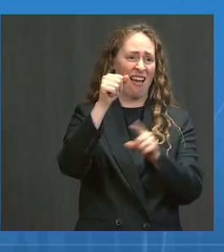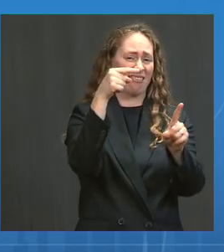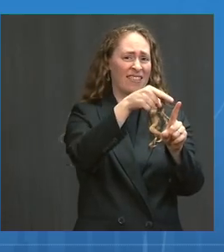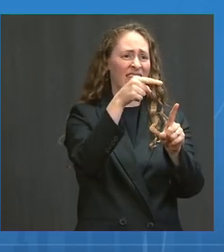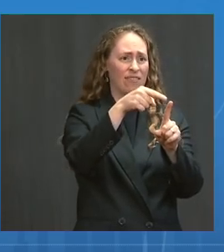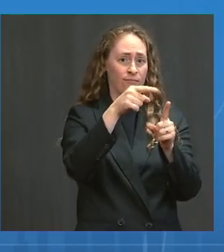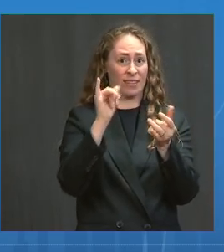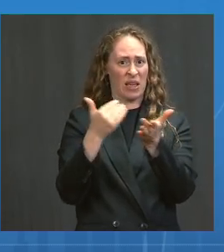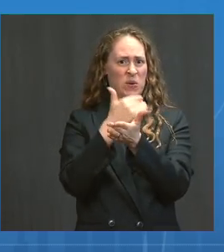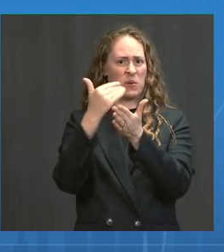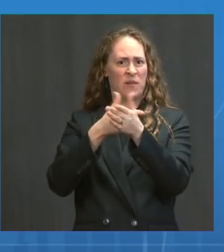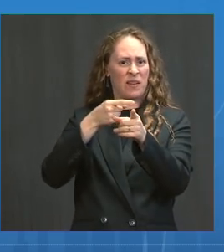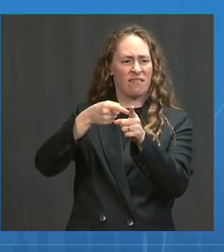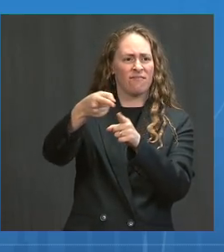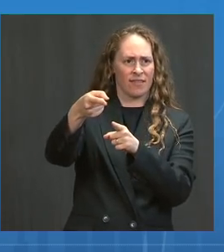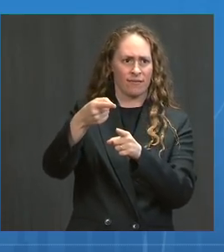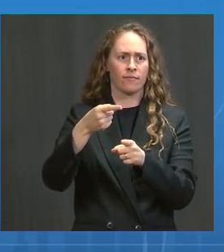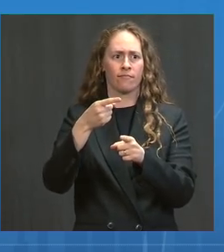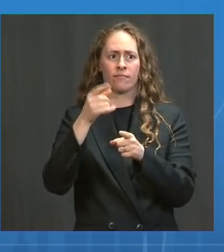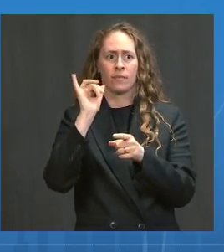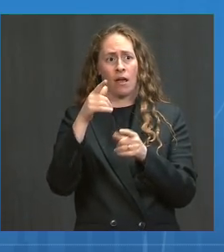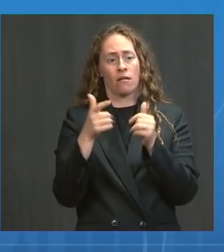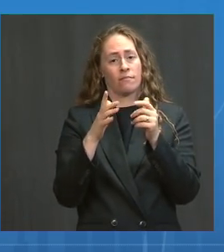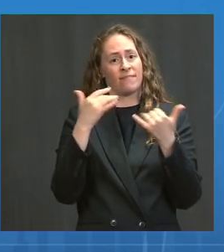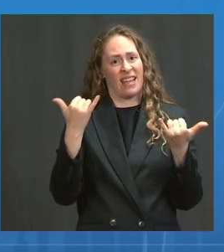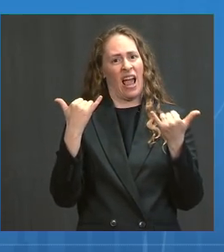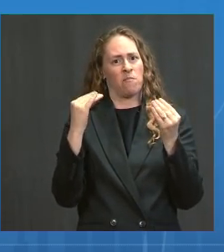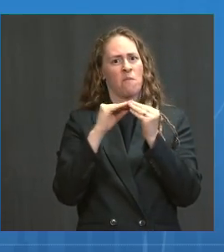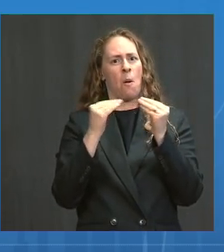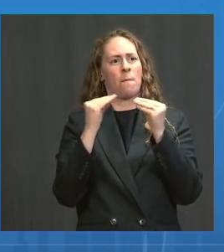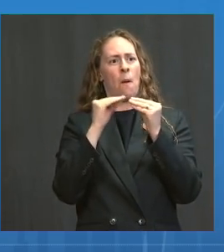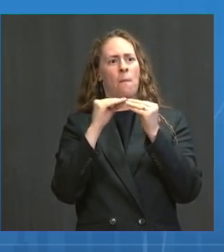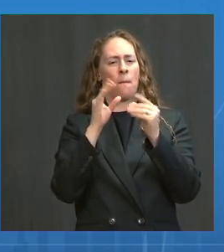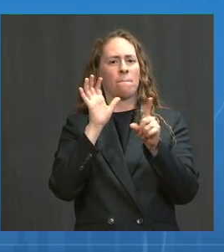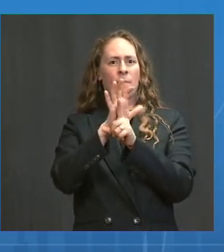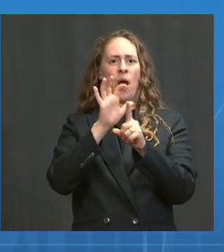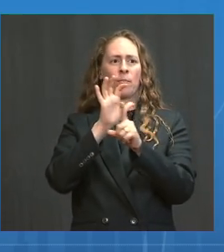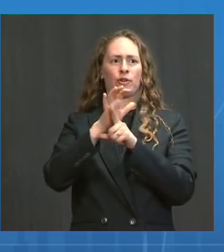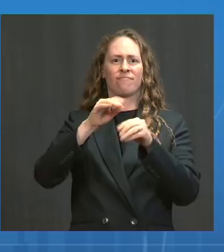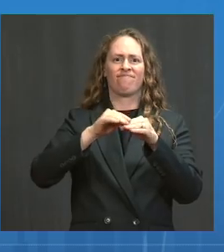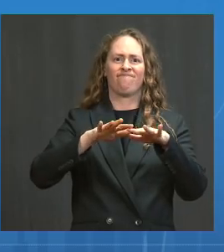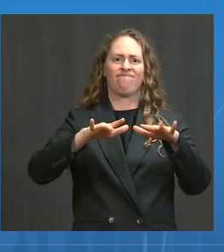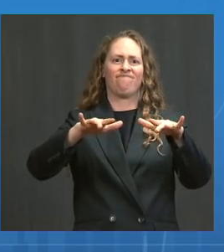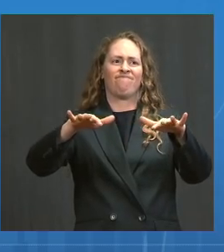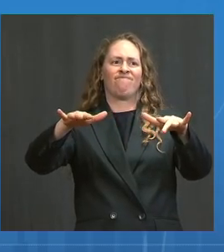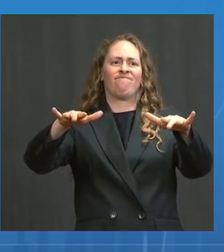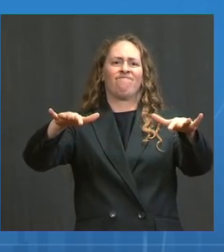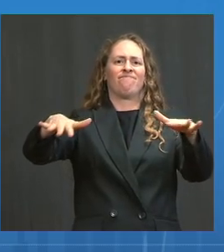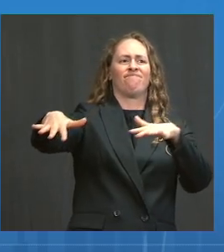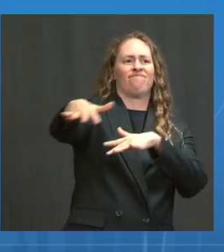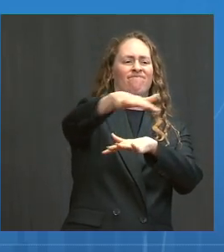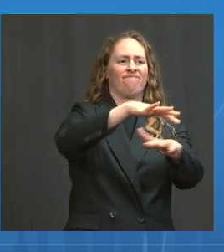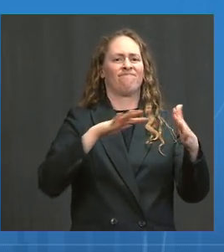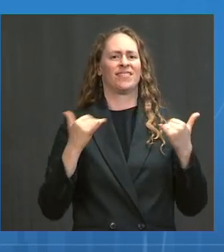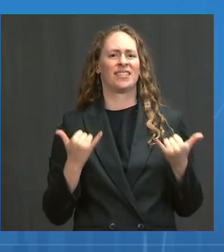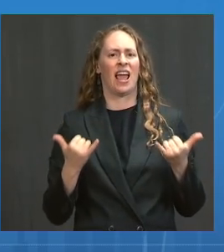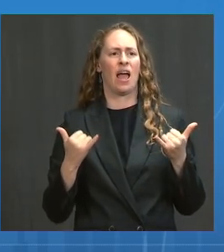to be the second most prevalent variant in the United States, and I expect that in the coming weeks it will eclipse the alpha variant.